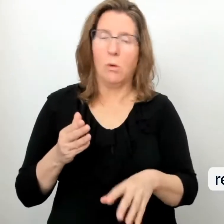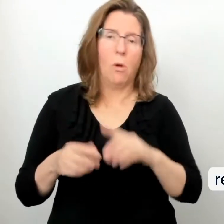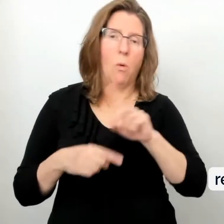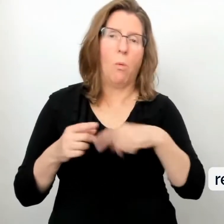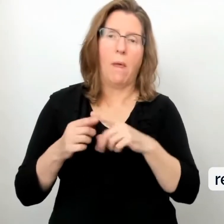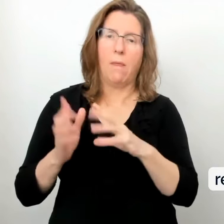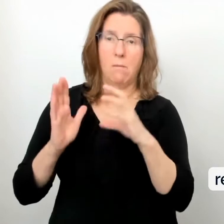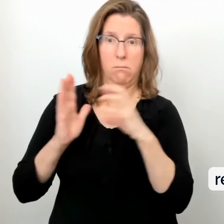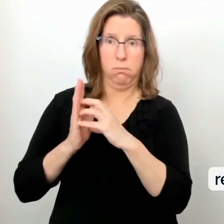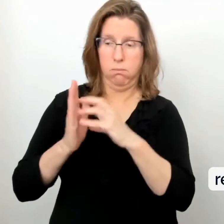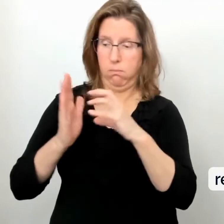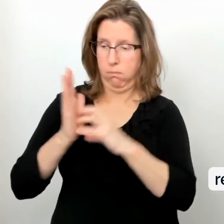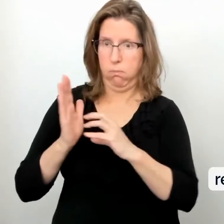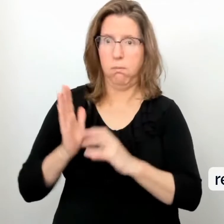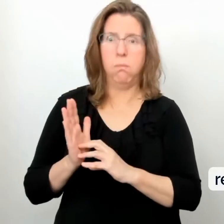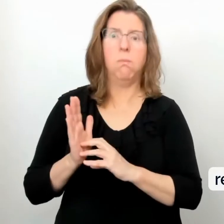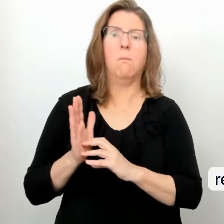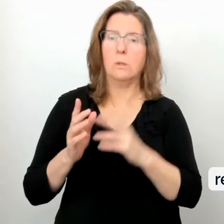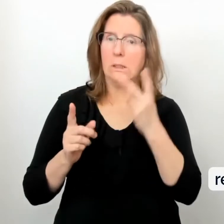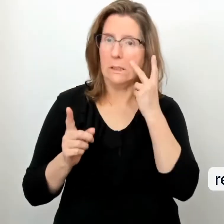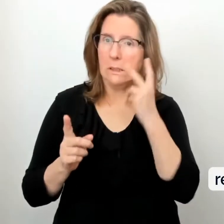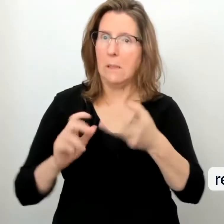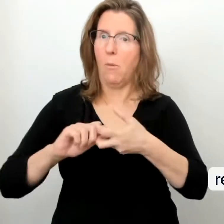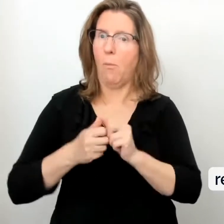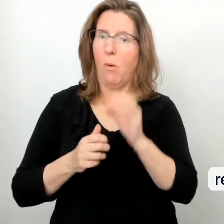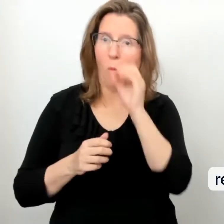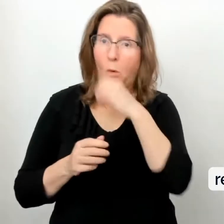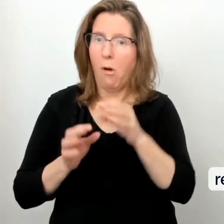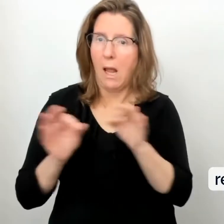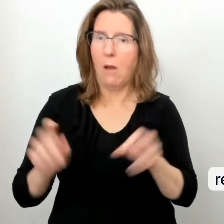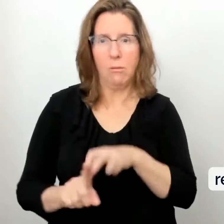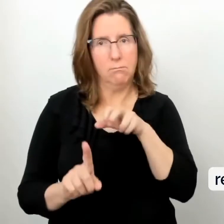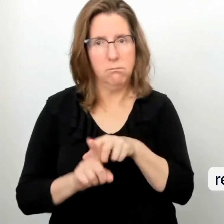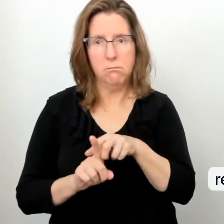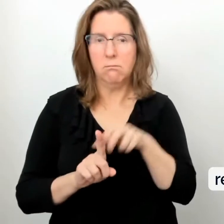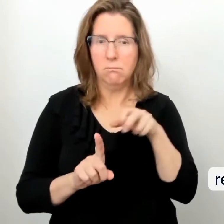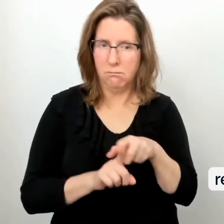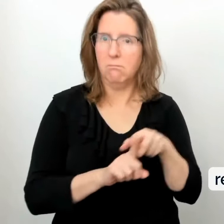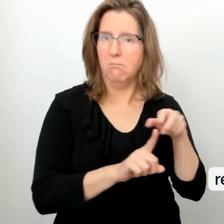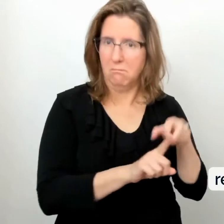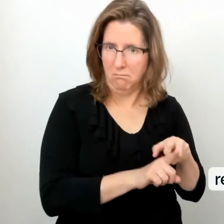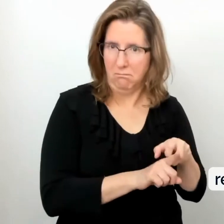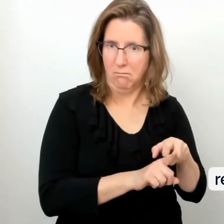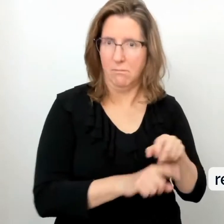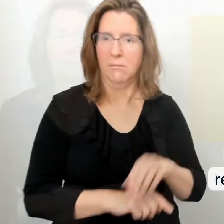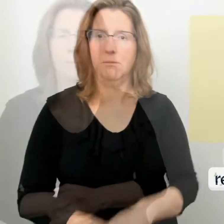Through their writing we can identify possible issues with their oral language, which we can address as needed.